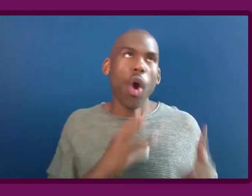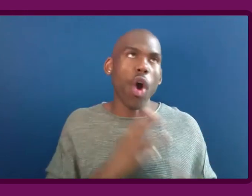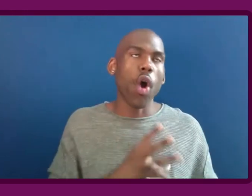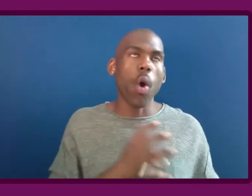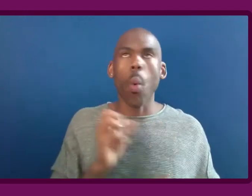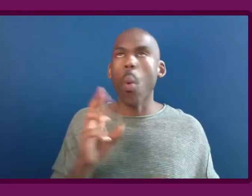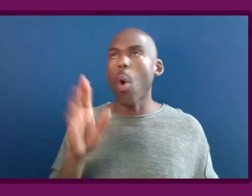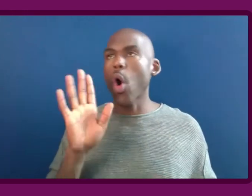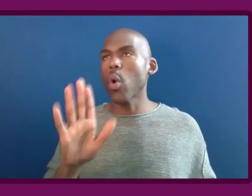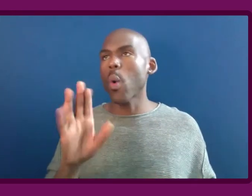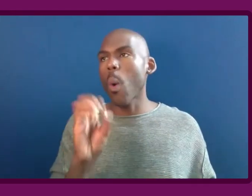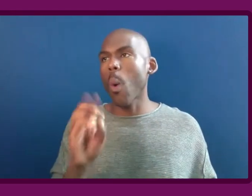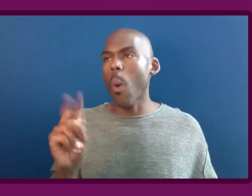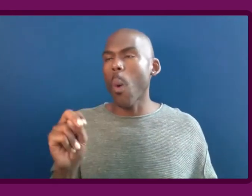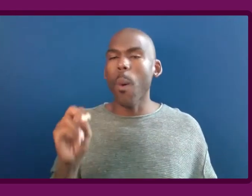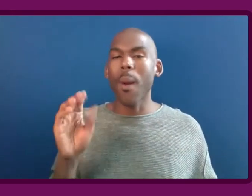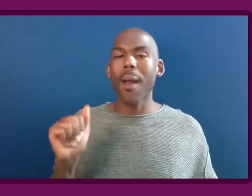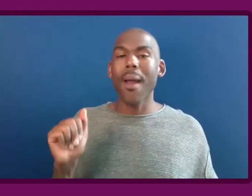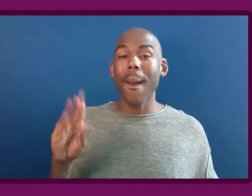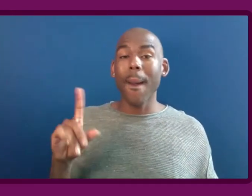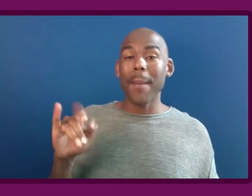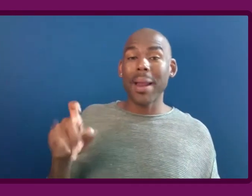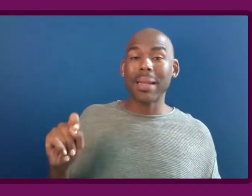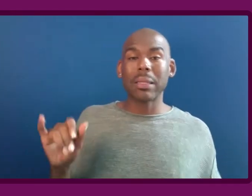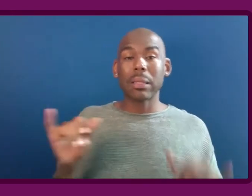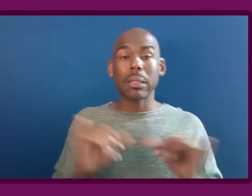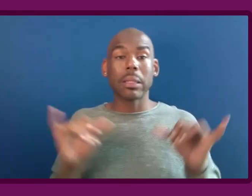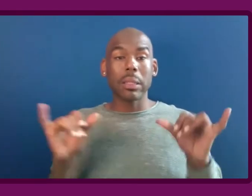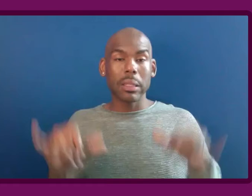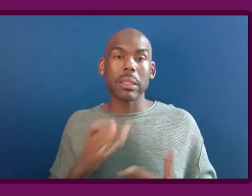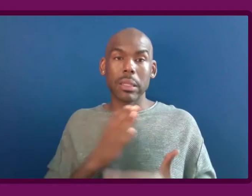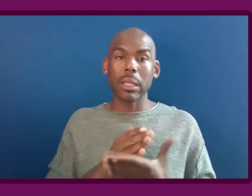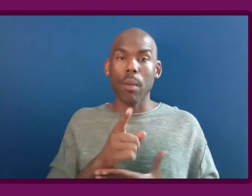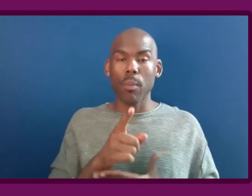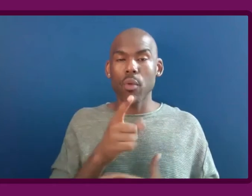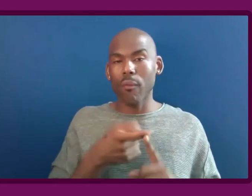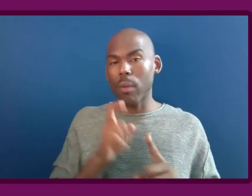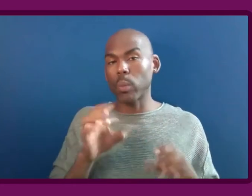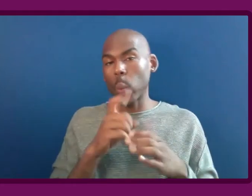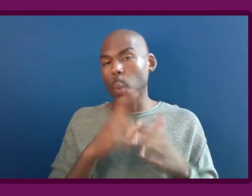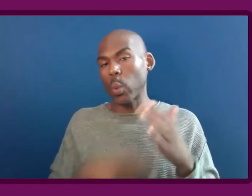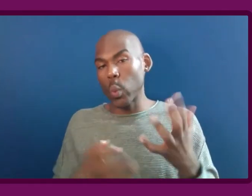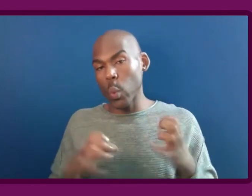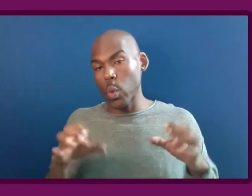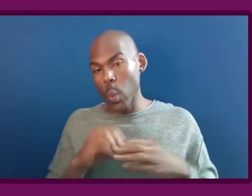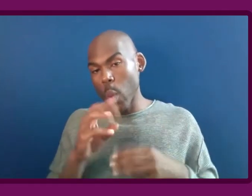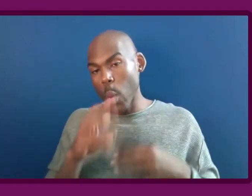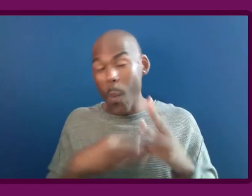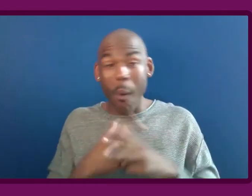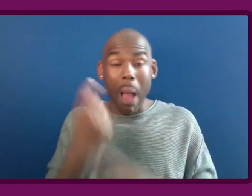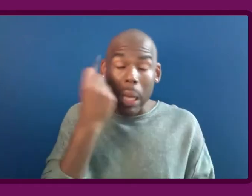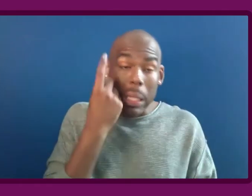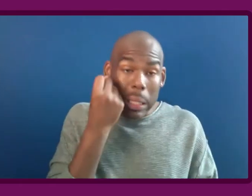the world or your own ableist systems stop you from doing what you want to do in the world."